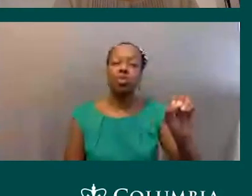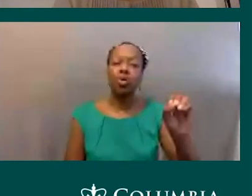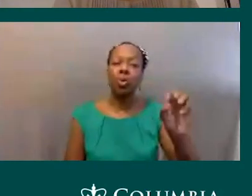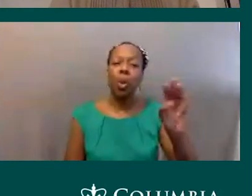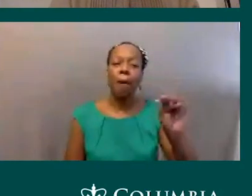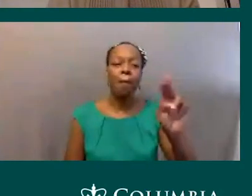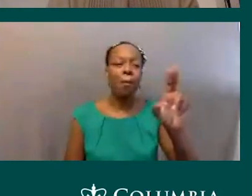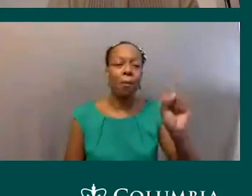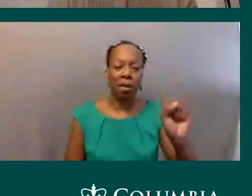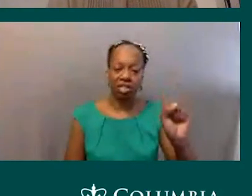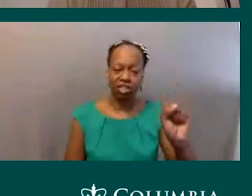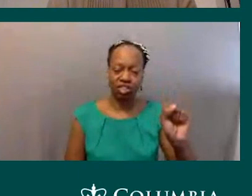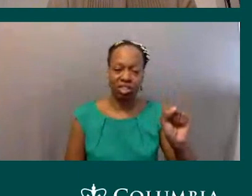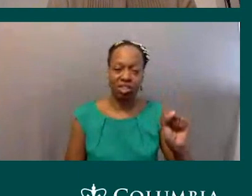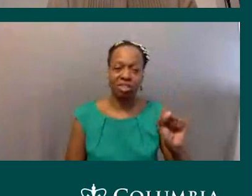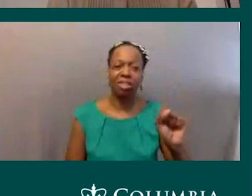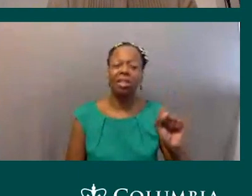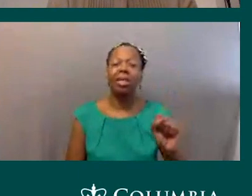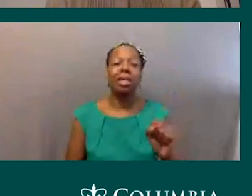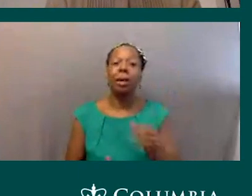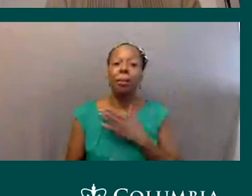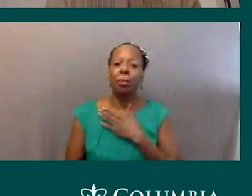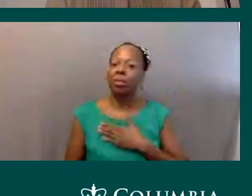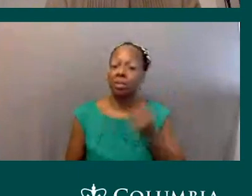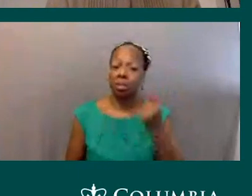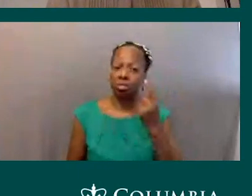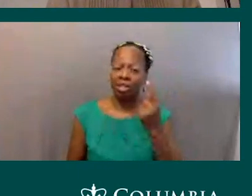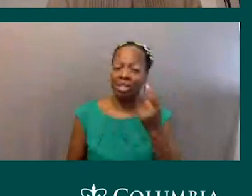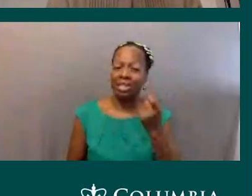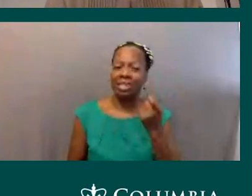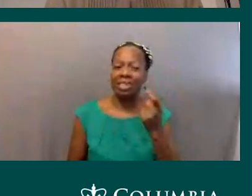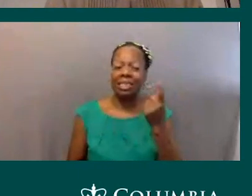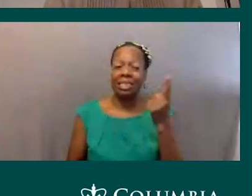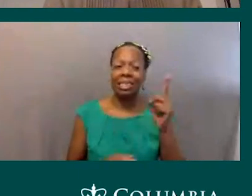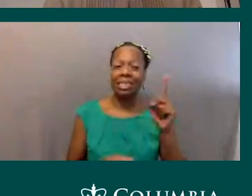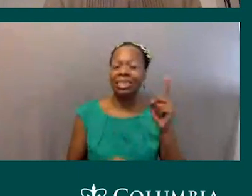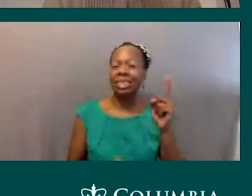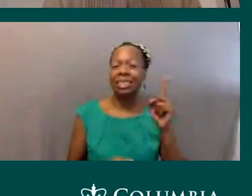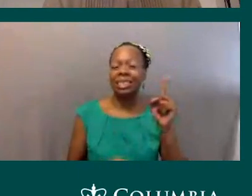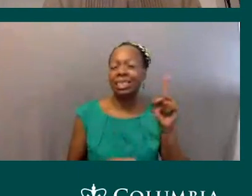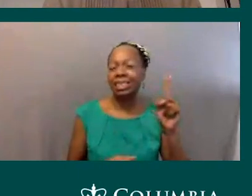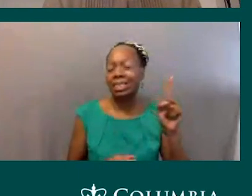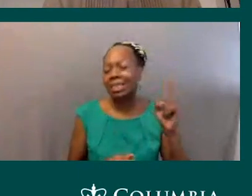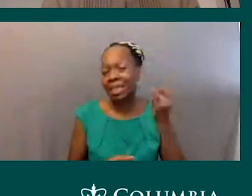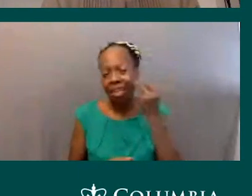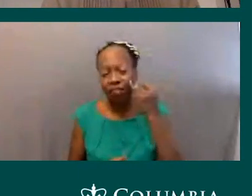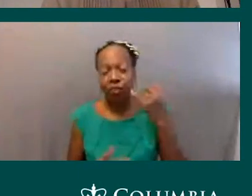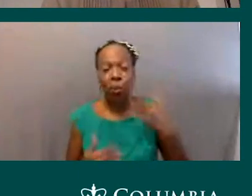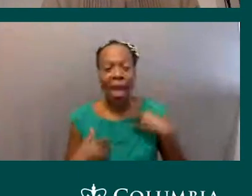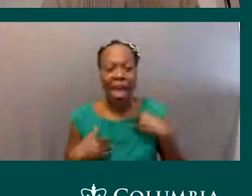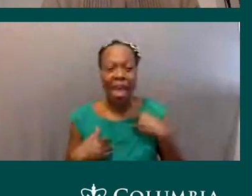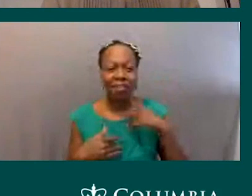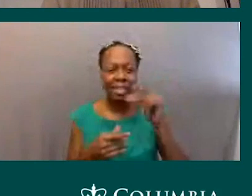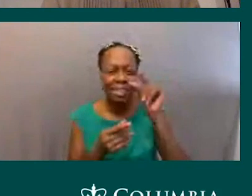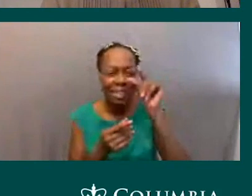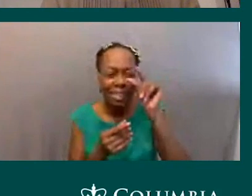through a tiny incision is not aggressive. In my opinion, those are the most aggressive surgeries because the people doing them,